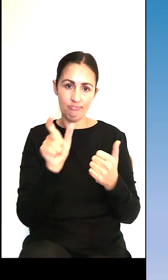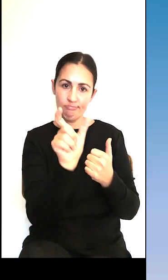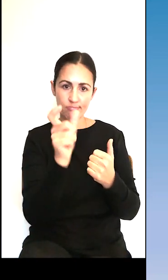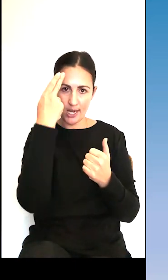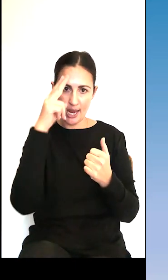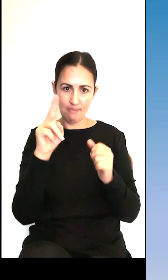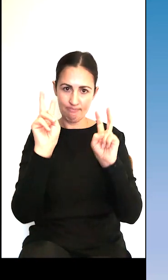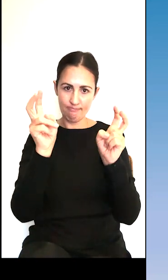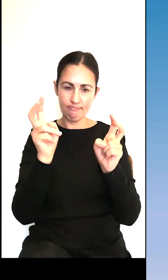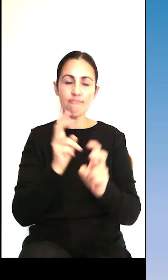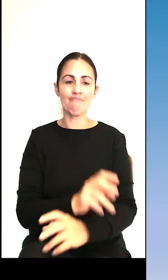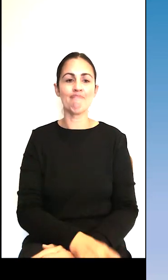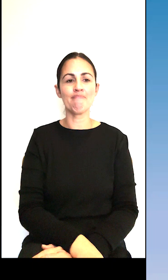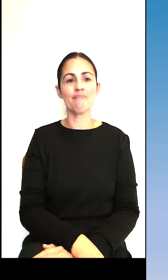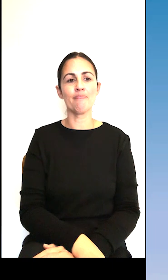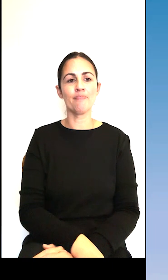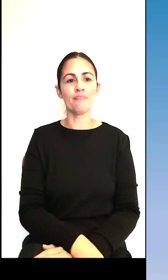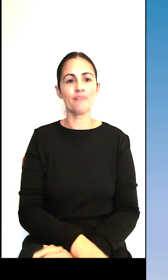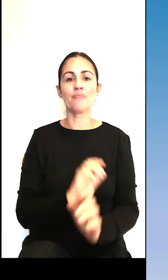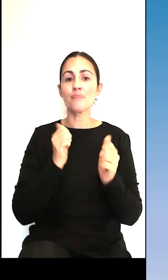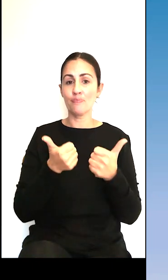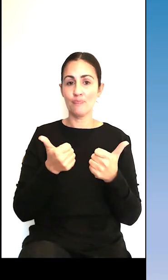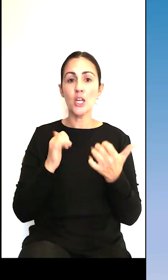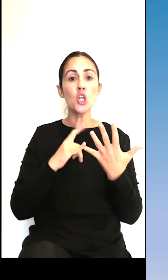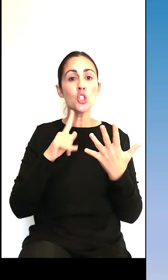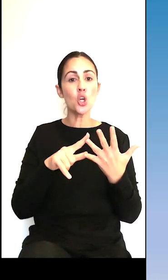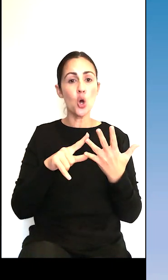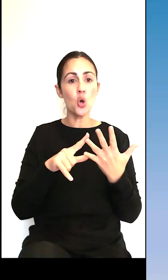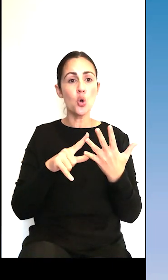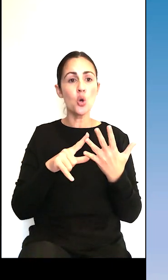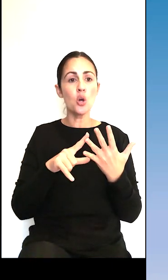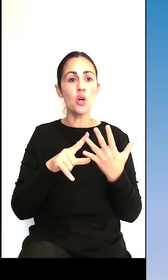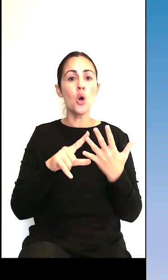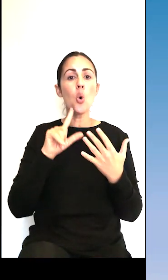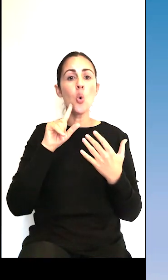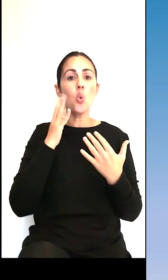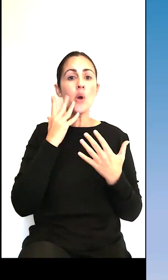Right. So we will also be sharing a short PDF document